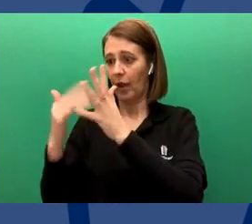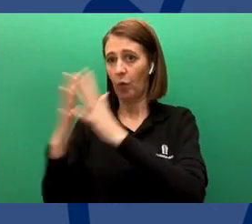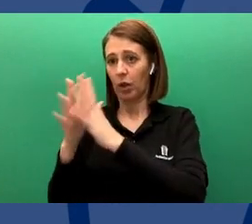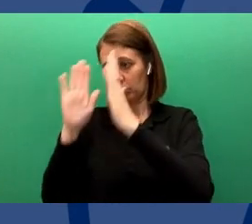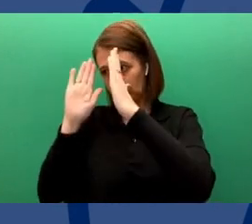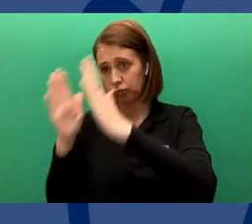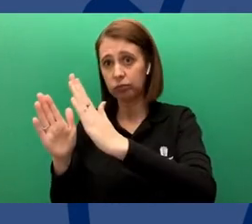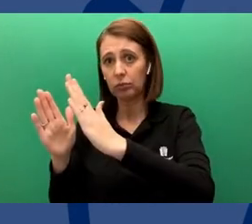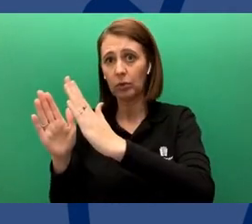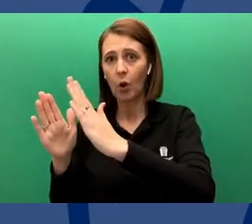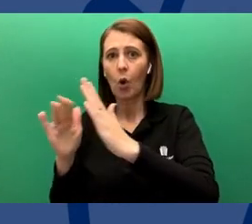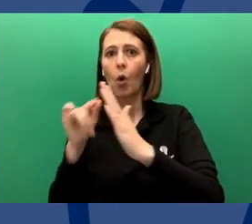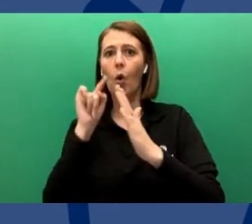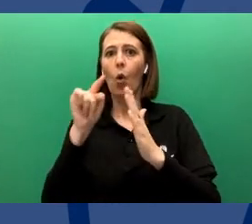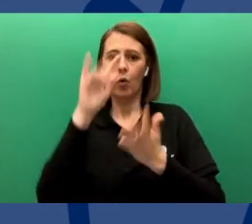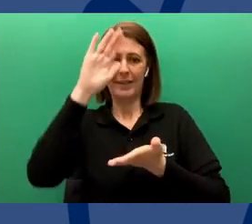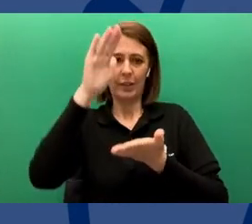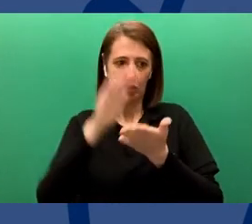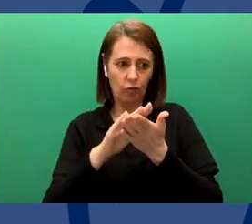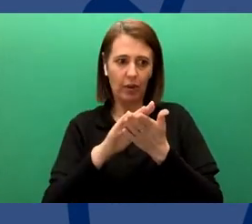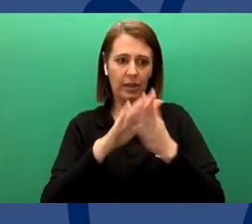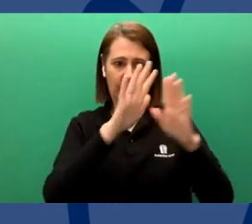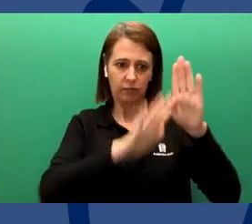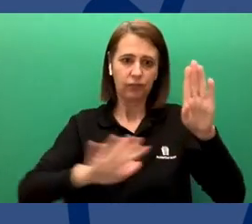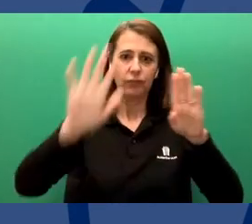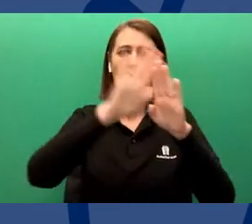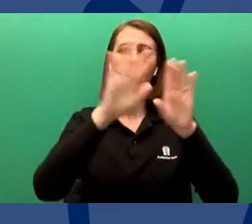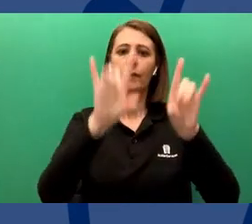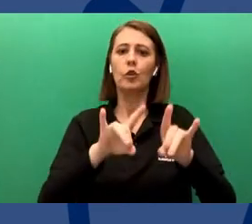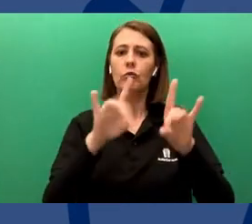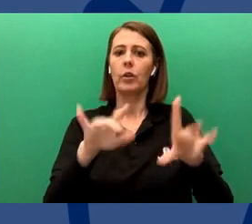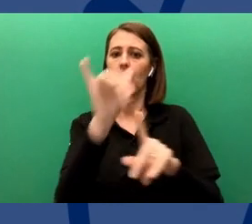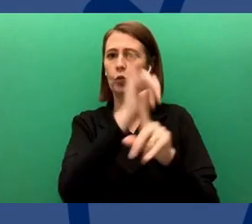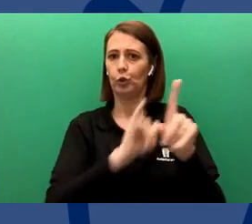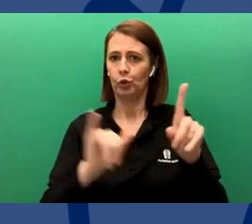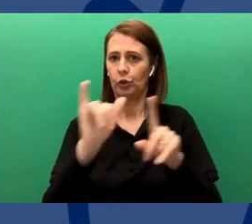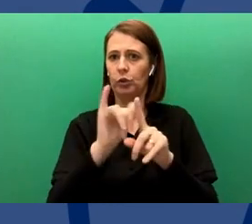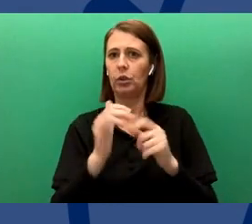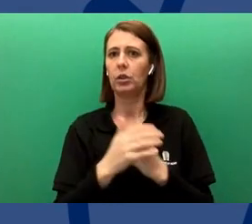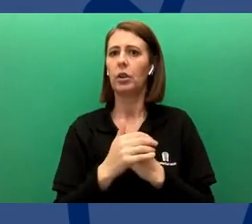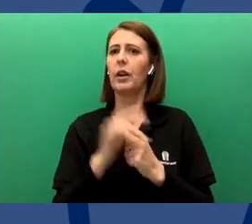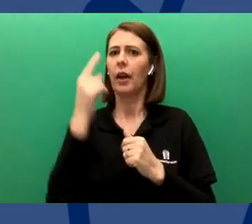decrease calculated Australia‑wide? And I think you touched on this briefly before, Michael.